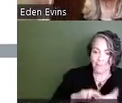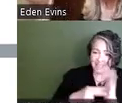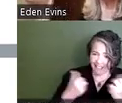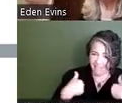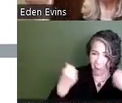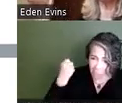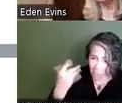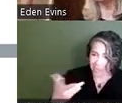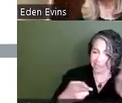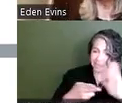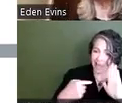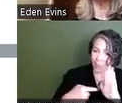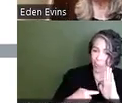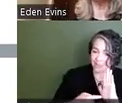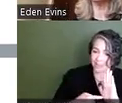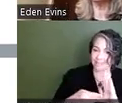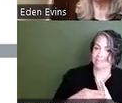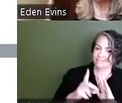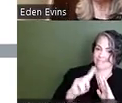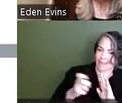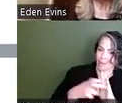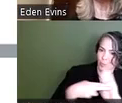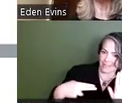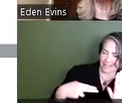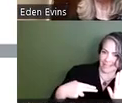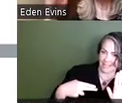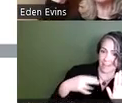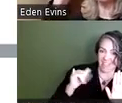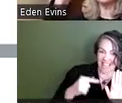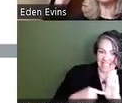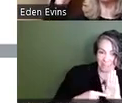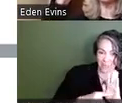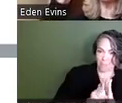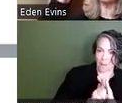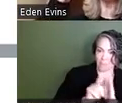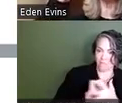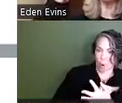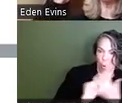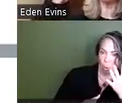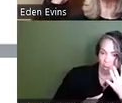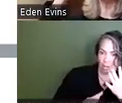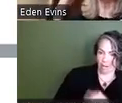symptom is an important symptom. And so from 12:00, if you go counterclockwise,